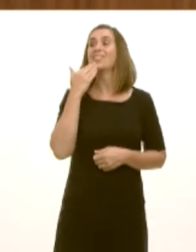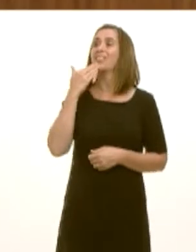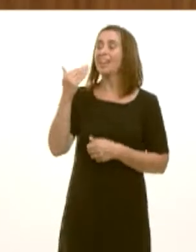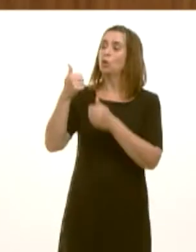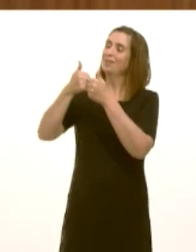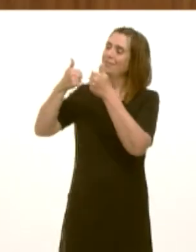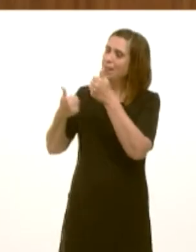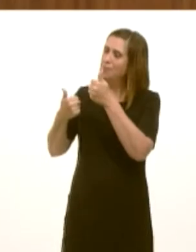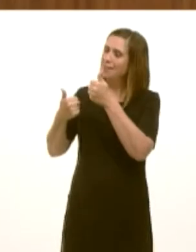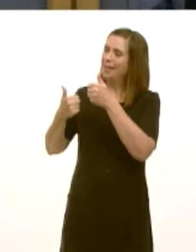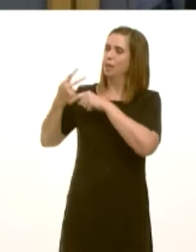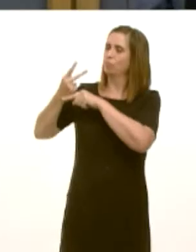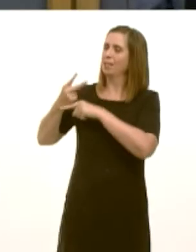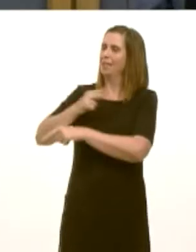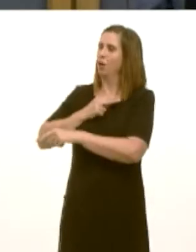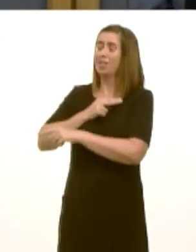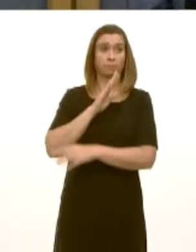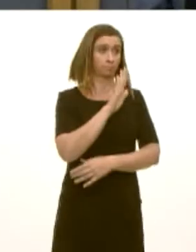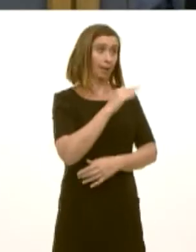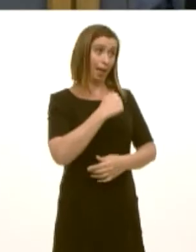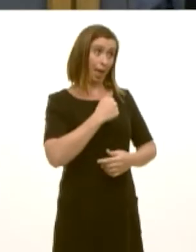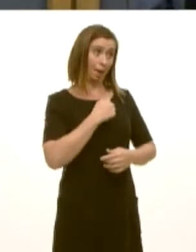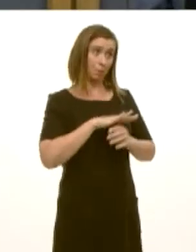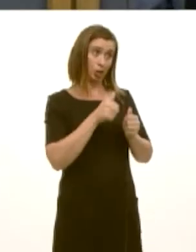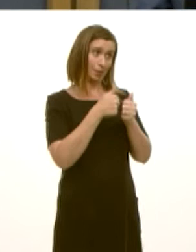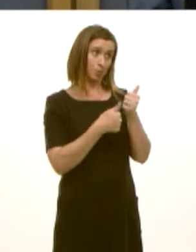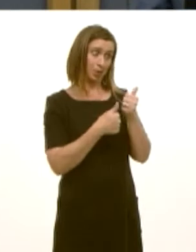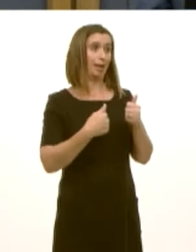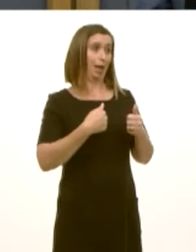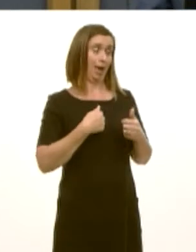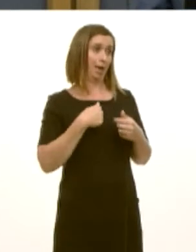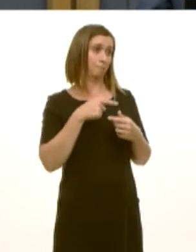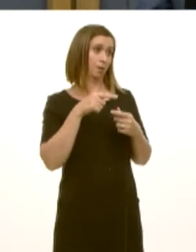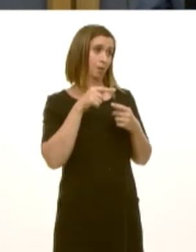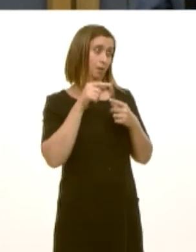Janet Haworth: Iím sorry about that; I didnít mean to demote you.